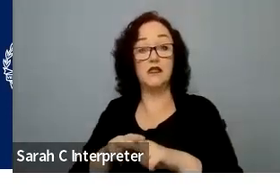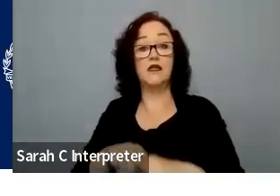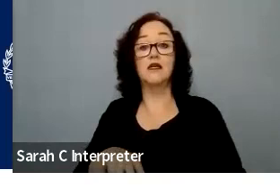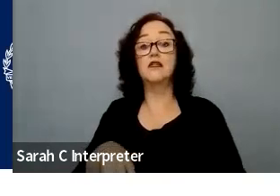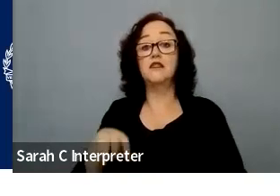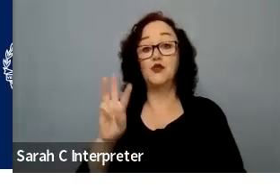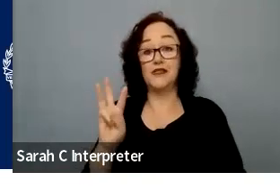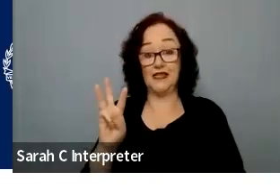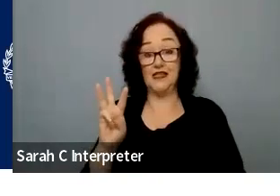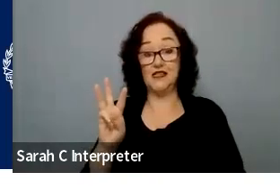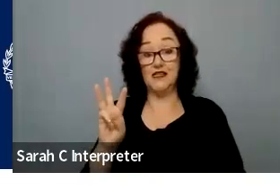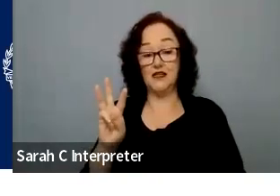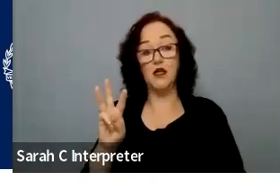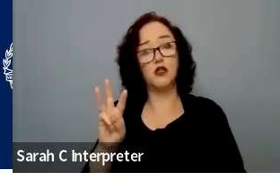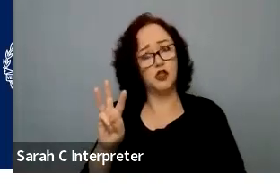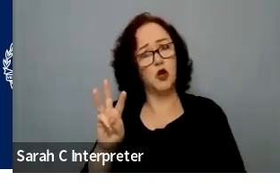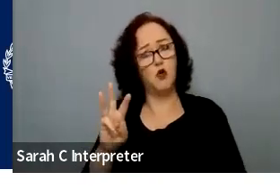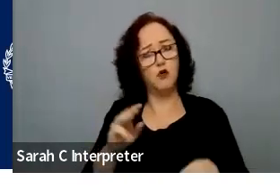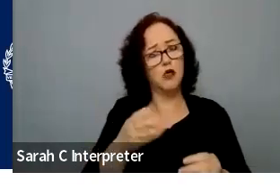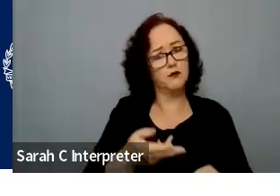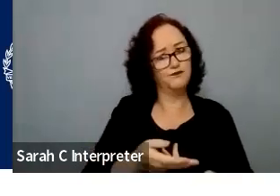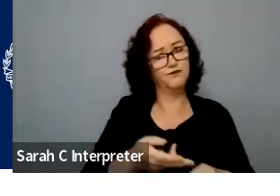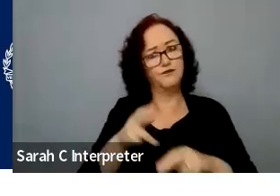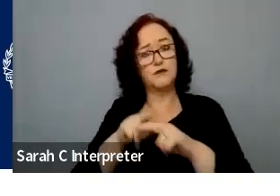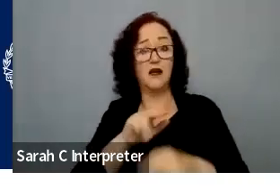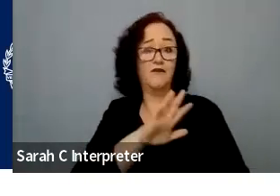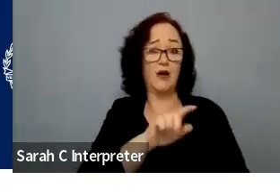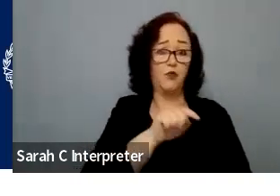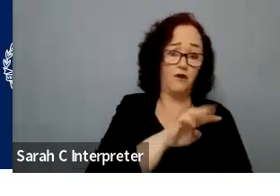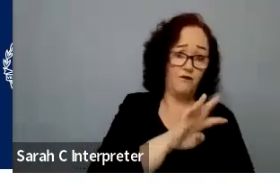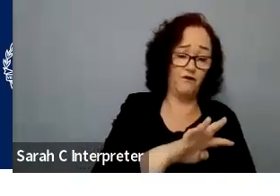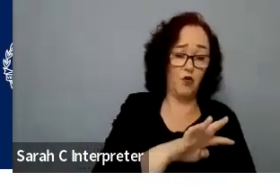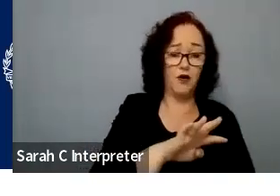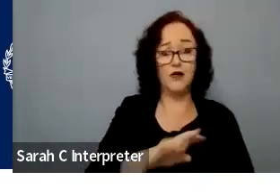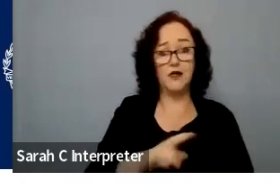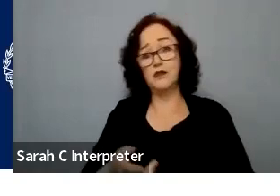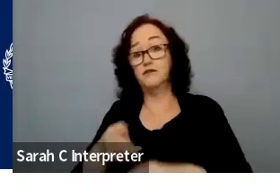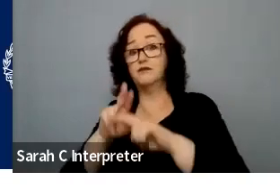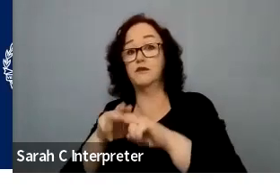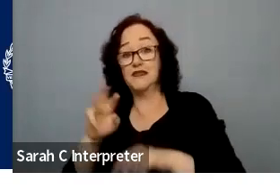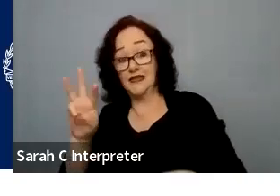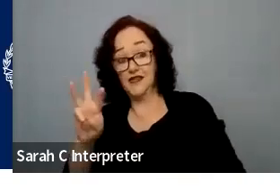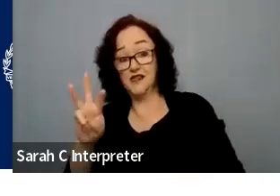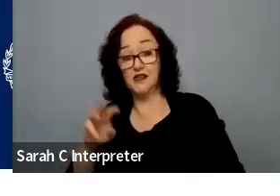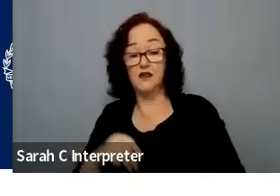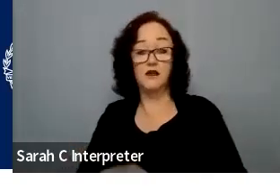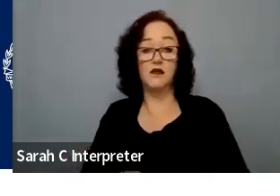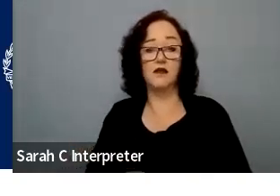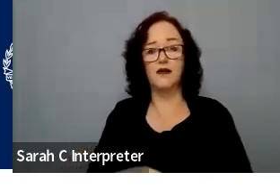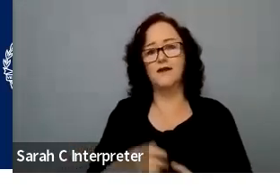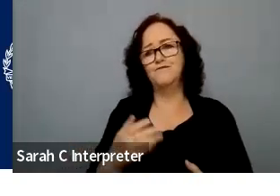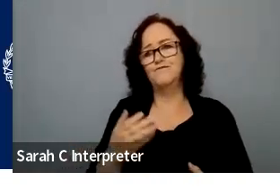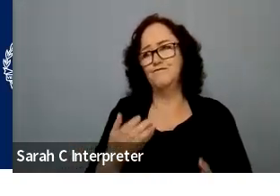differences ranging from a p of less than 0.05 to several that were less than .001 on the physical